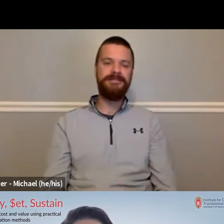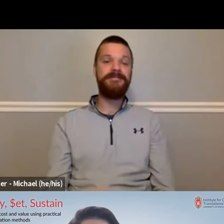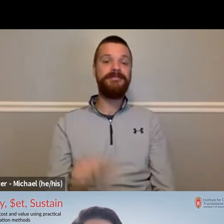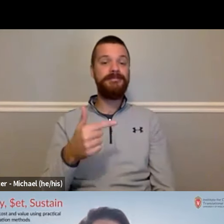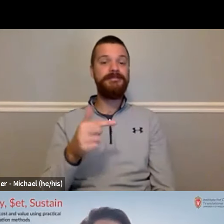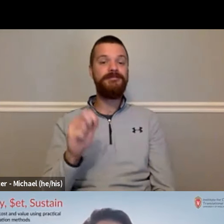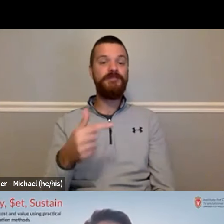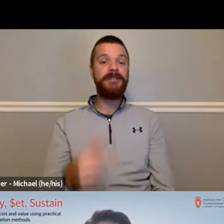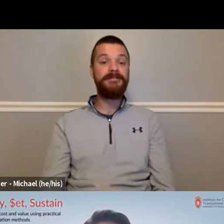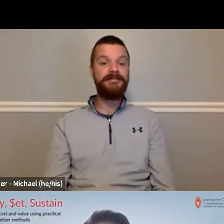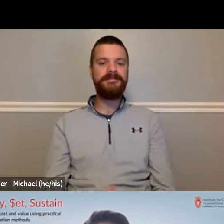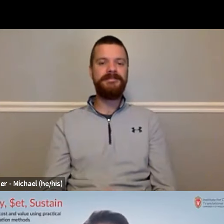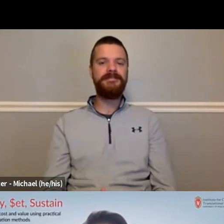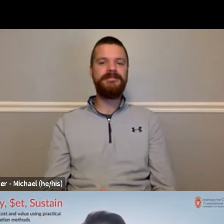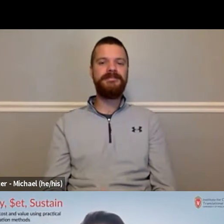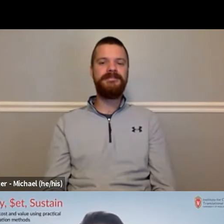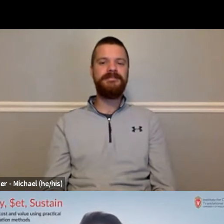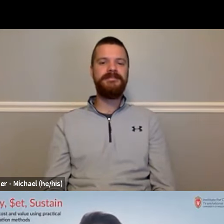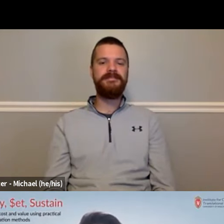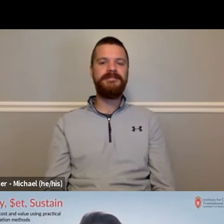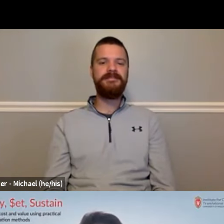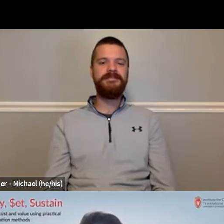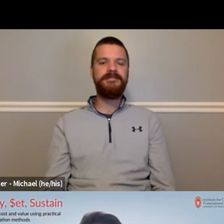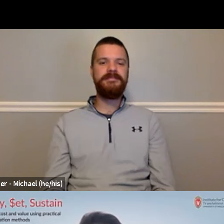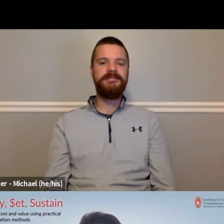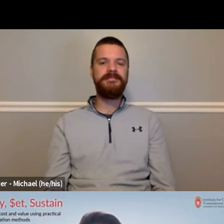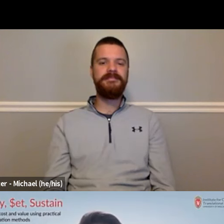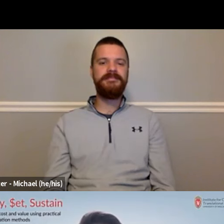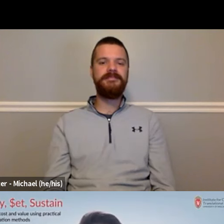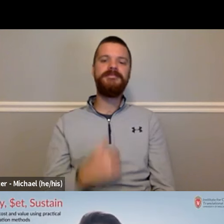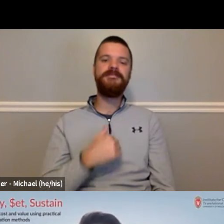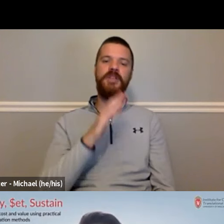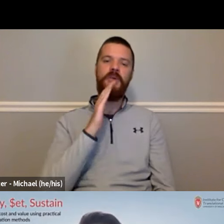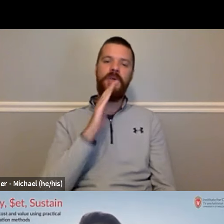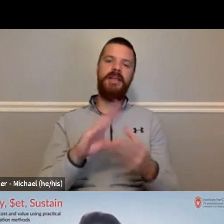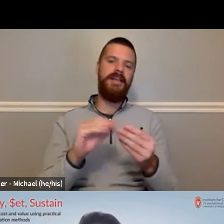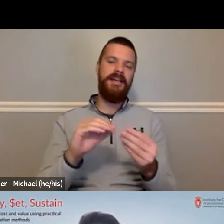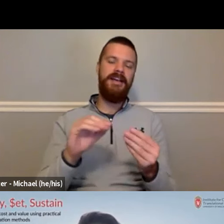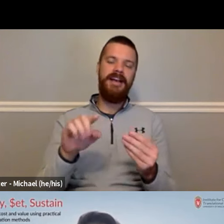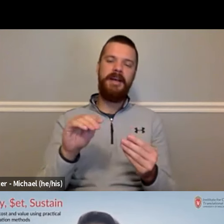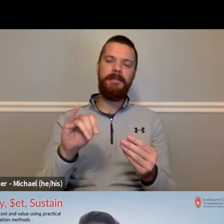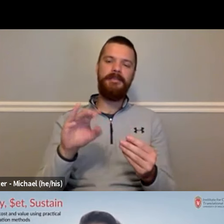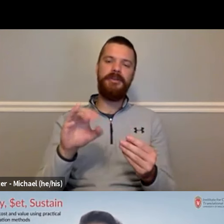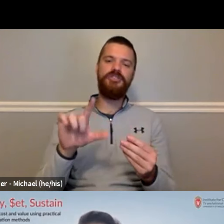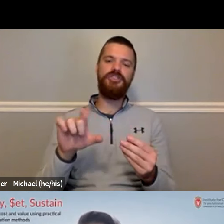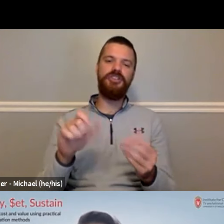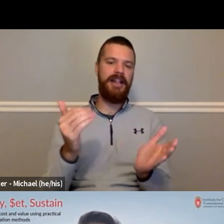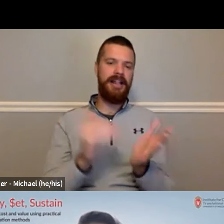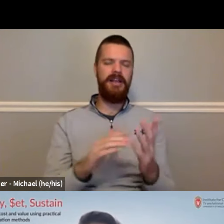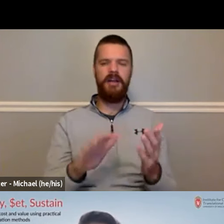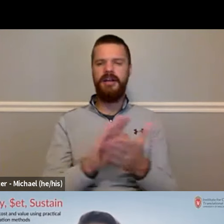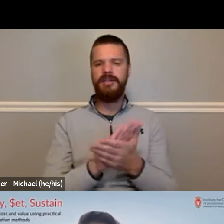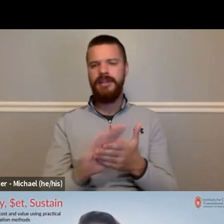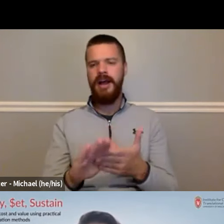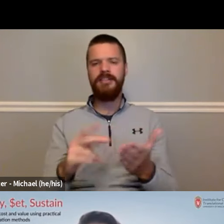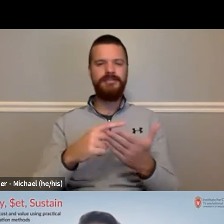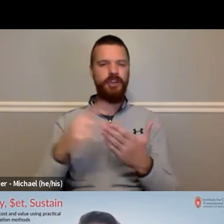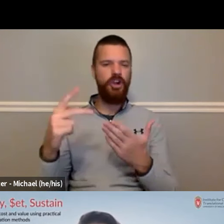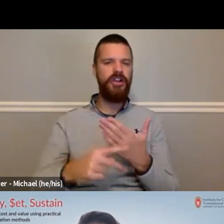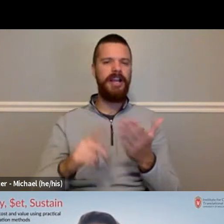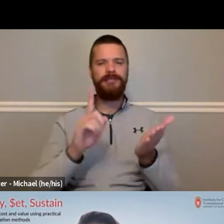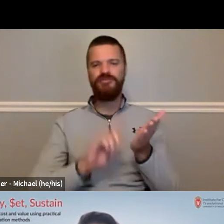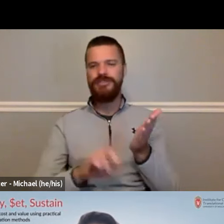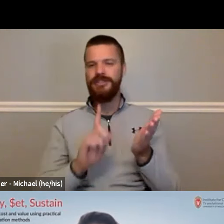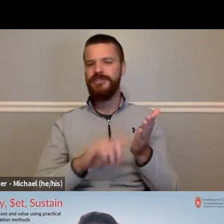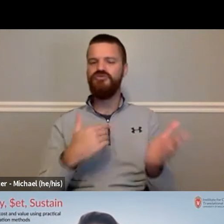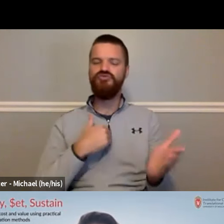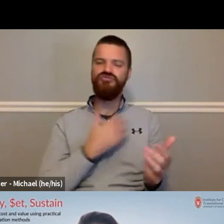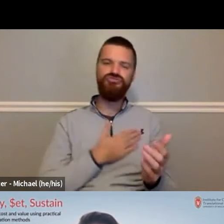Greg Aarons (he/his): yeah so i'm going to shout out to Michelle again like really nice program of research here really enjoyed hearing about it and reading about it.